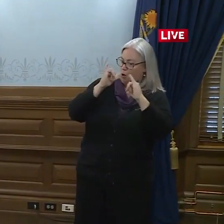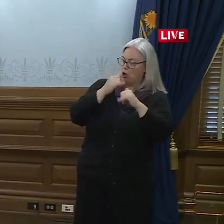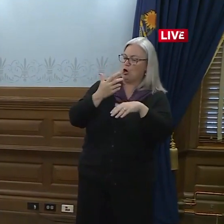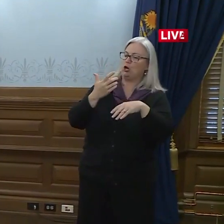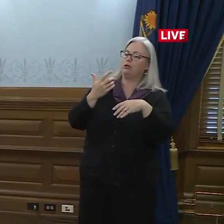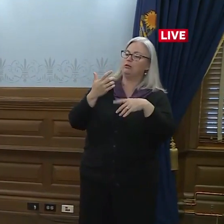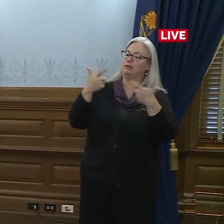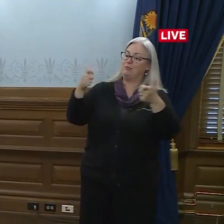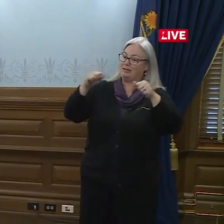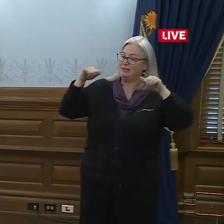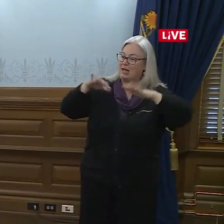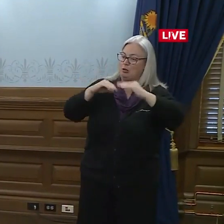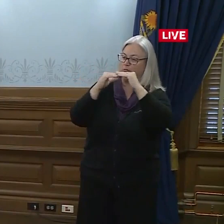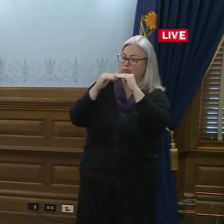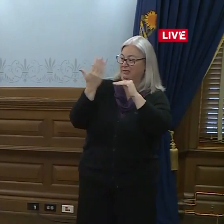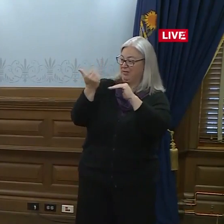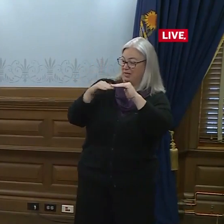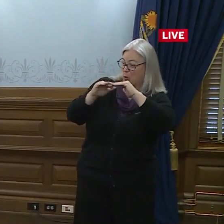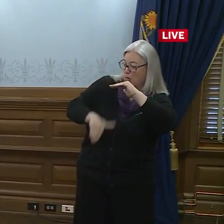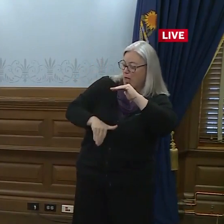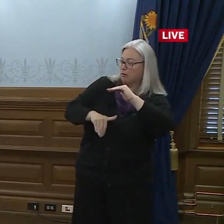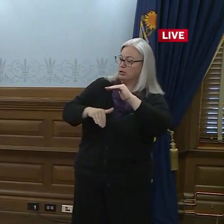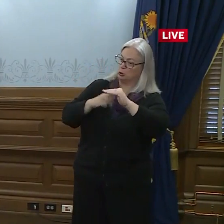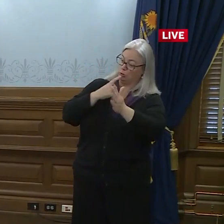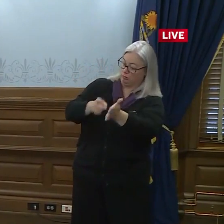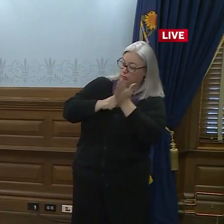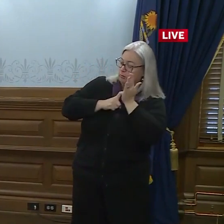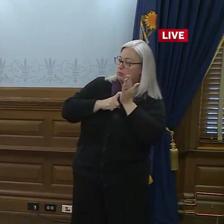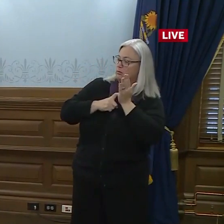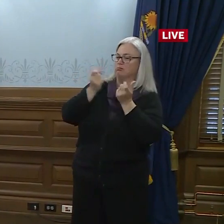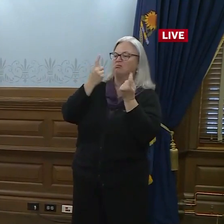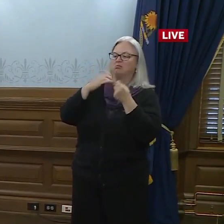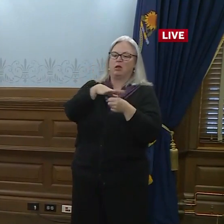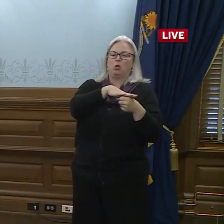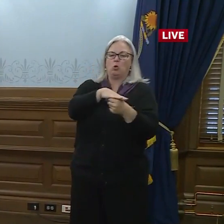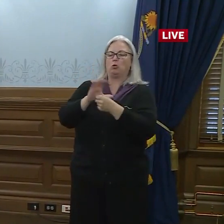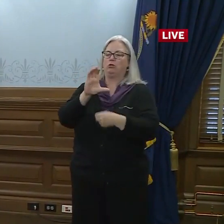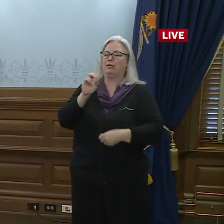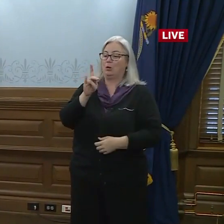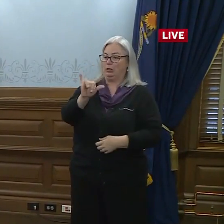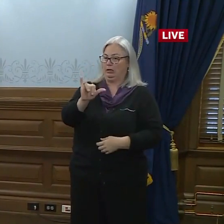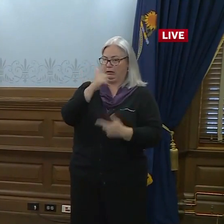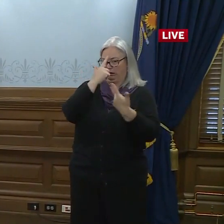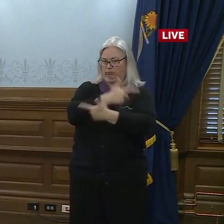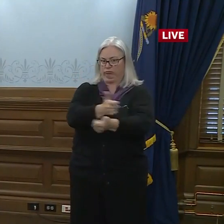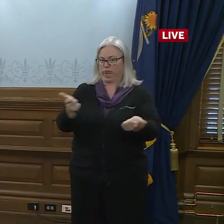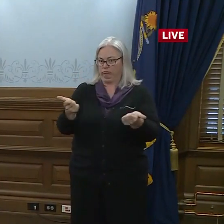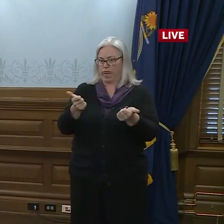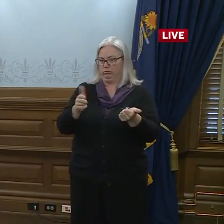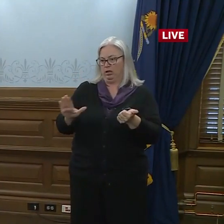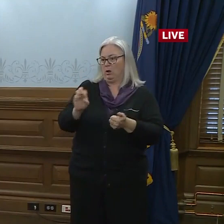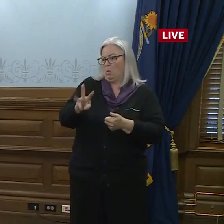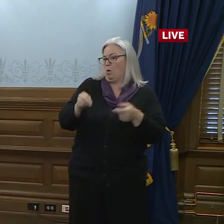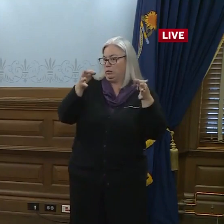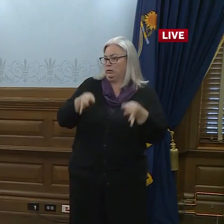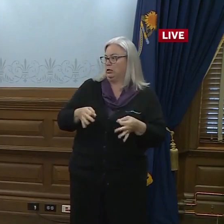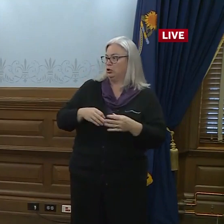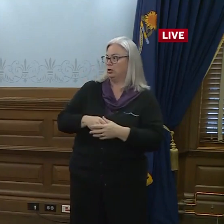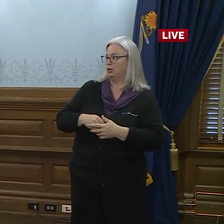SHE IS TELLING US BECAUSE OF THE RES ANOTHER SPIKE IN COVID-19 CASES. SHE IS CONSIDERING MOVING BACK TO PHASE 2 OF THE REOPENING PLAN.